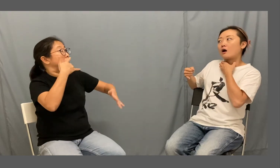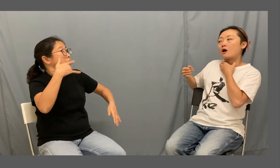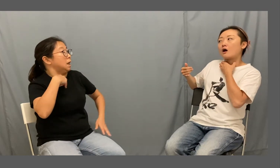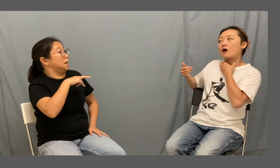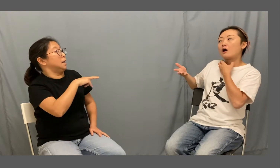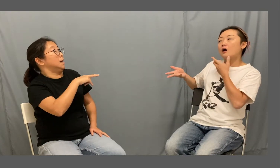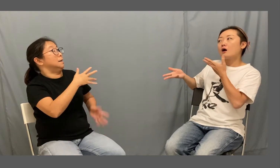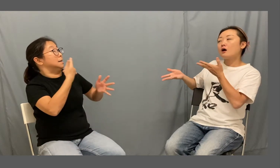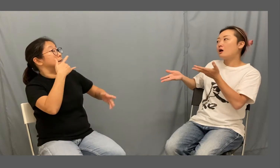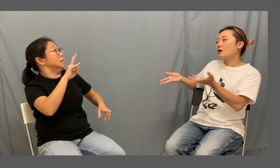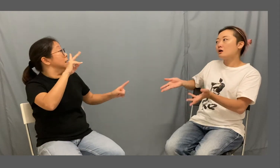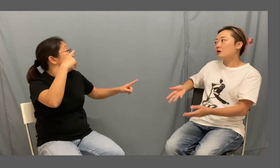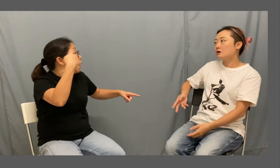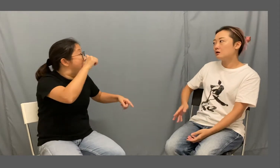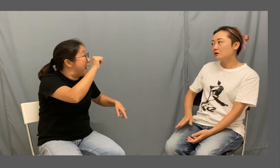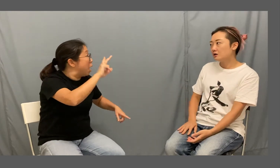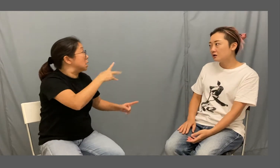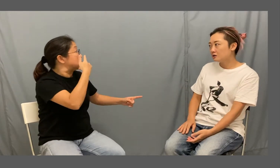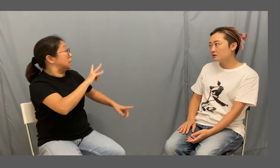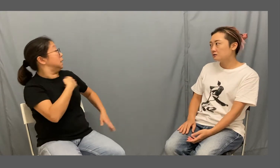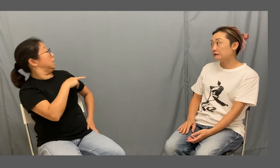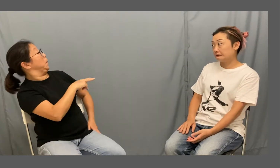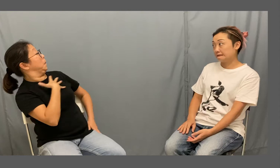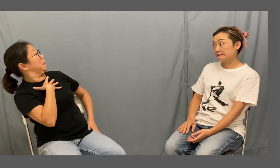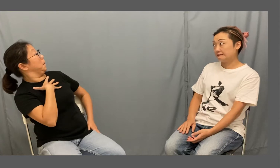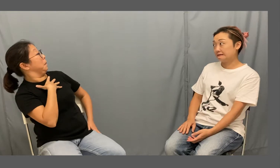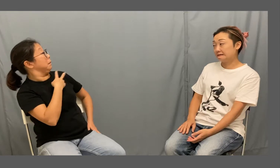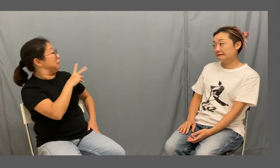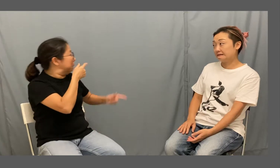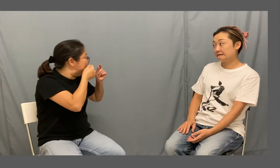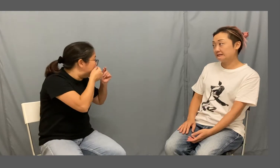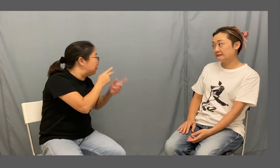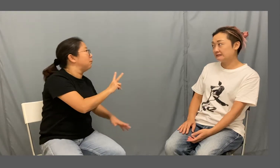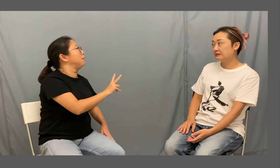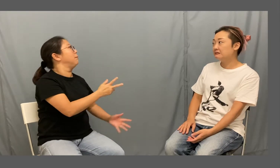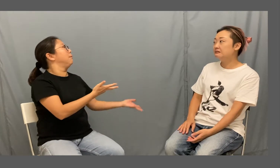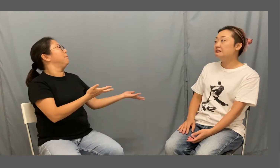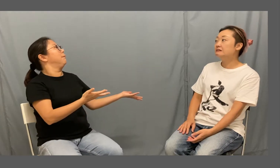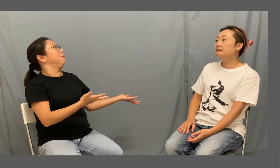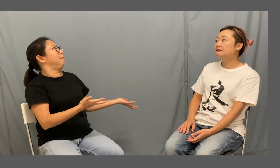Lisa: Youths' signs are different too I was surprised to see how ASL has developed among the youth But I have to learn too